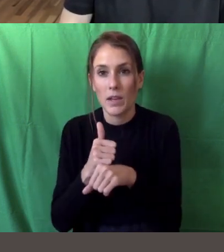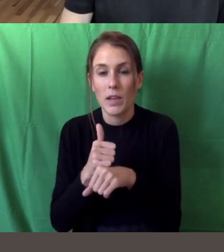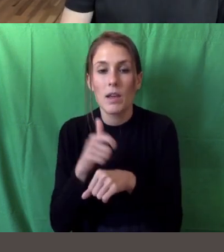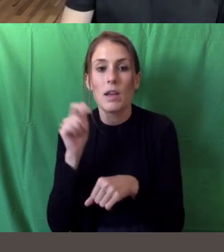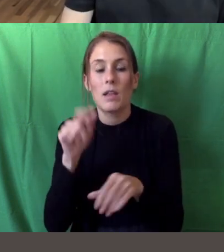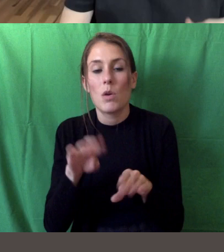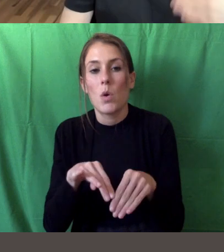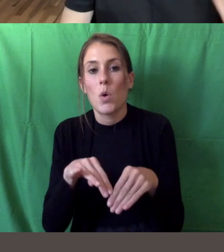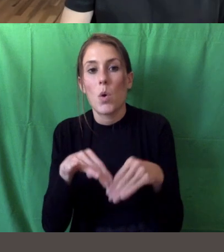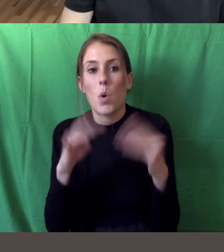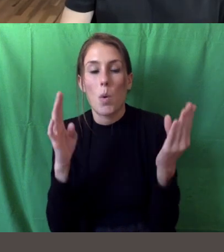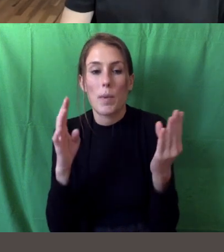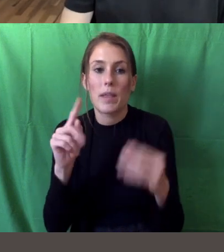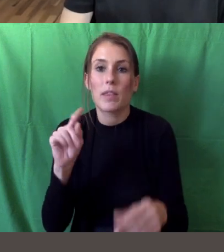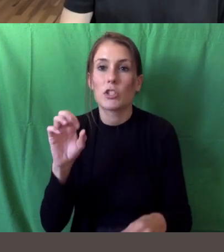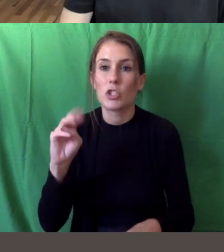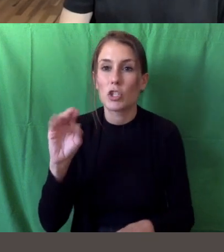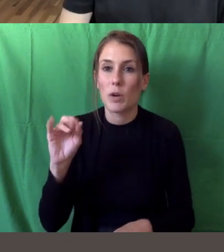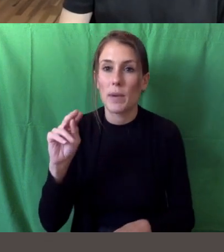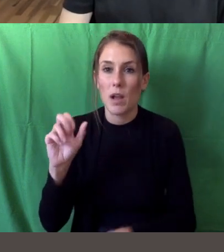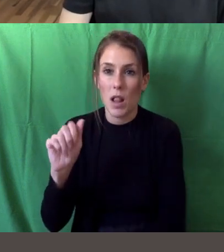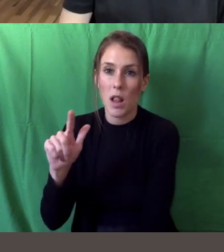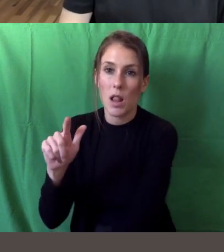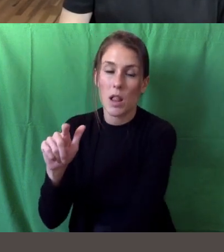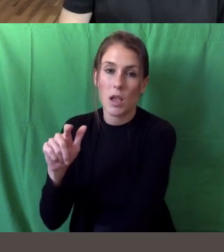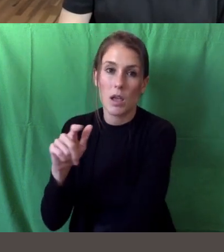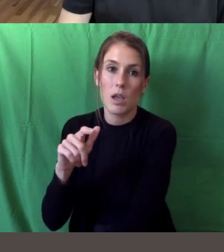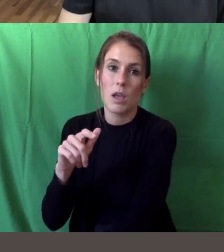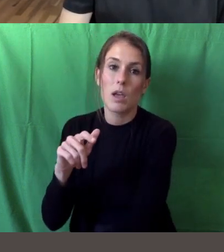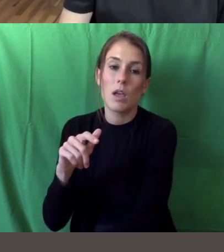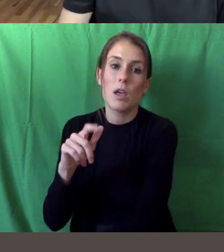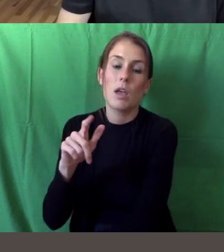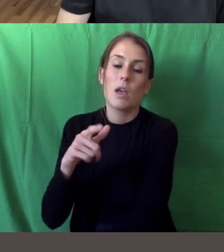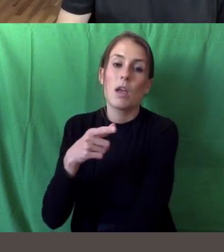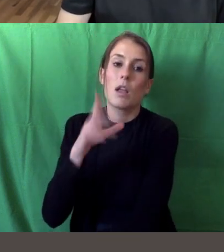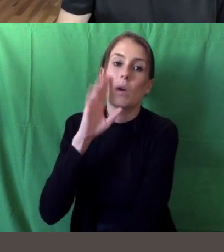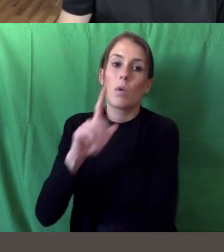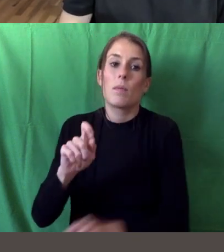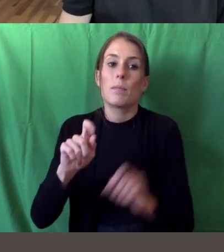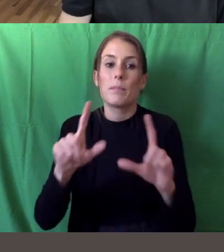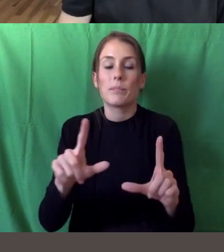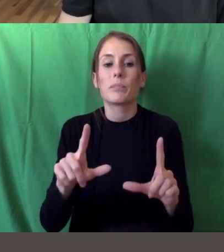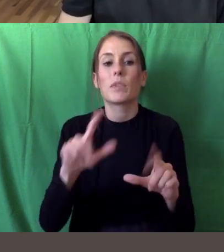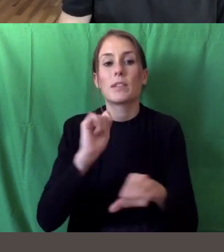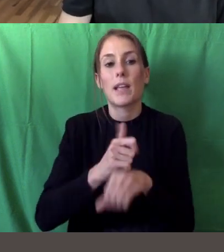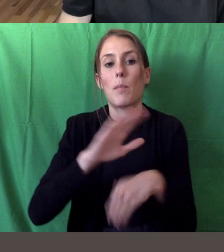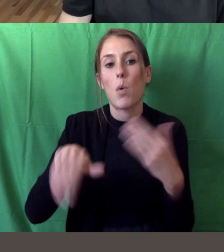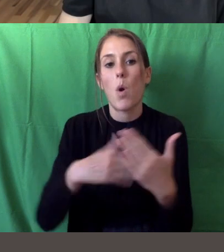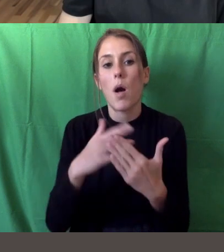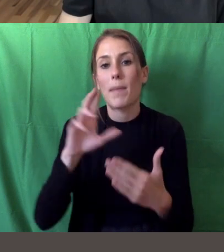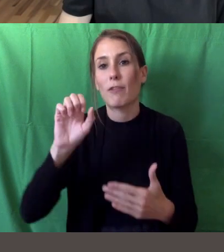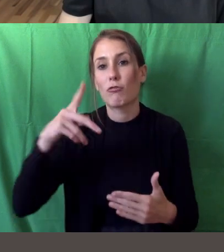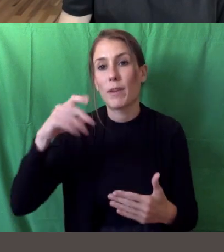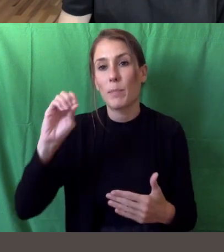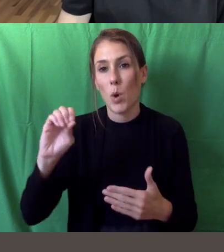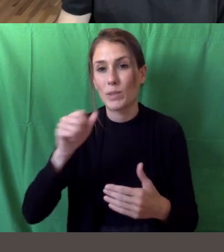So this is going to open the embedded terminal, and it's going to go off. And it's going to set up all my repo secrets and variables for me.